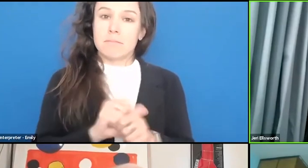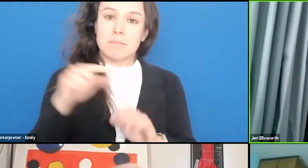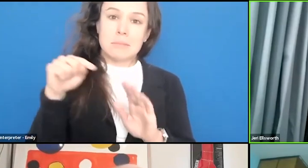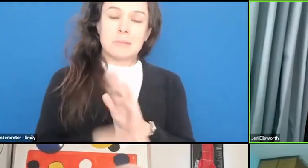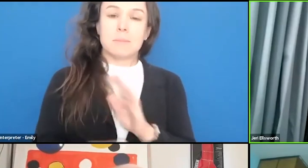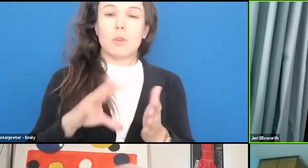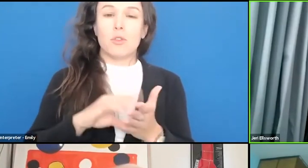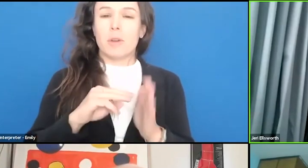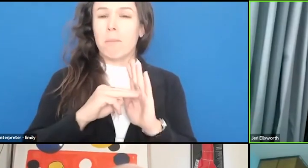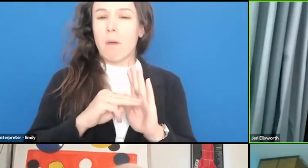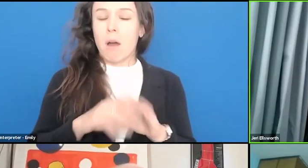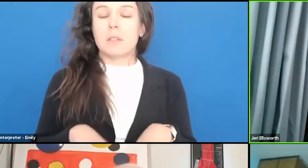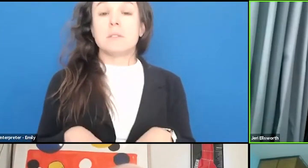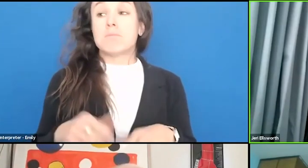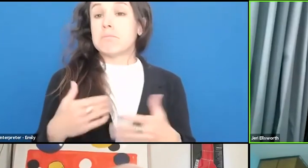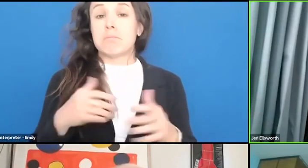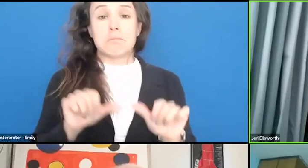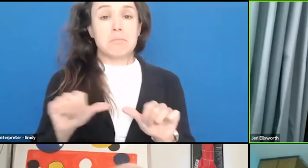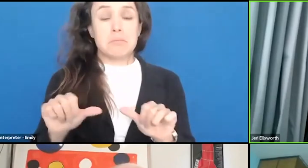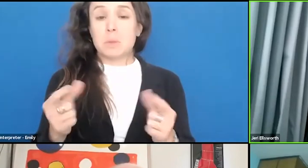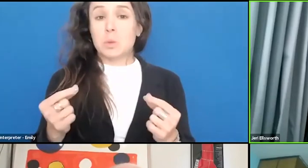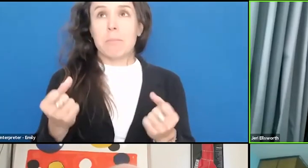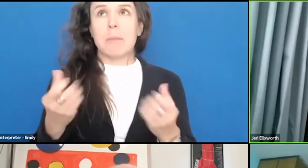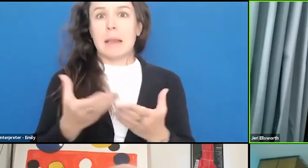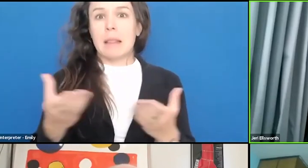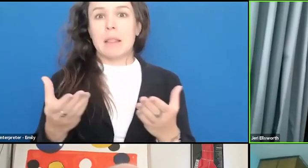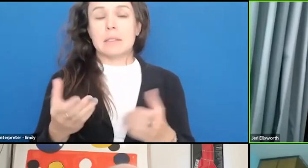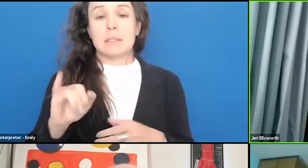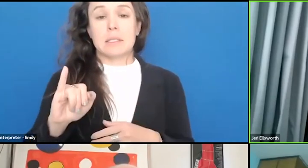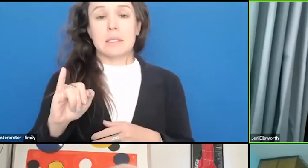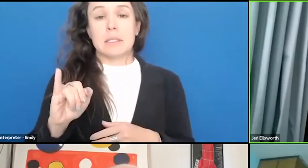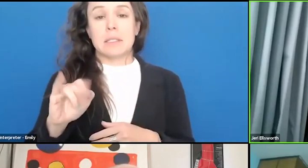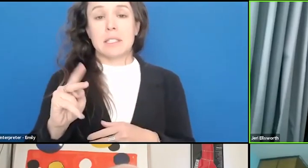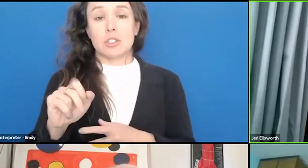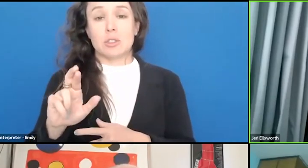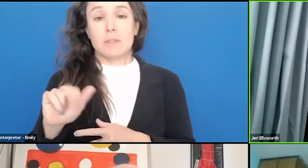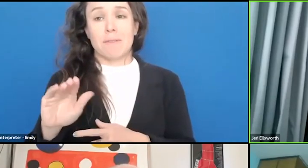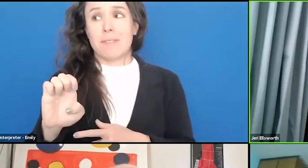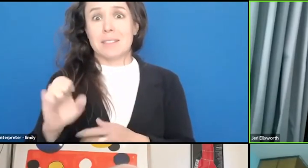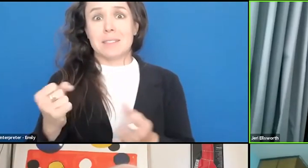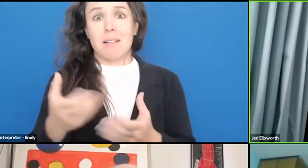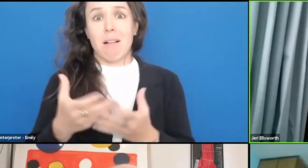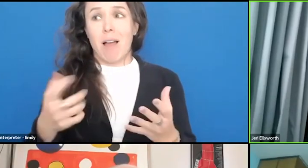that there's potential that we can eliminate a lot of our interface, right, which makes it more